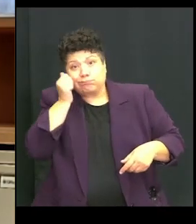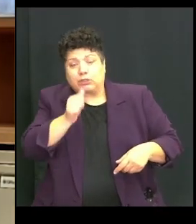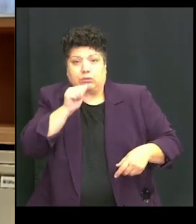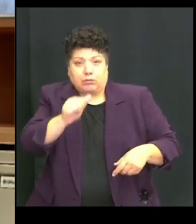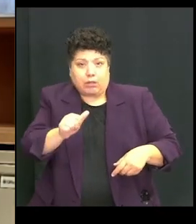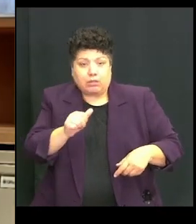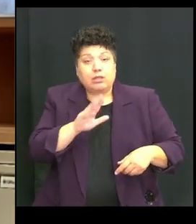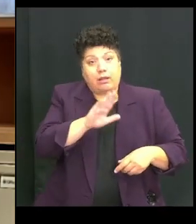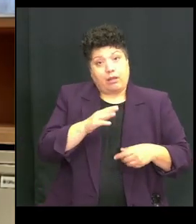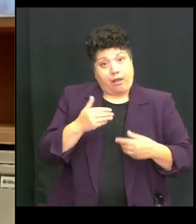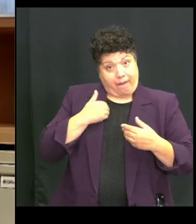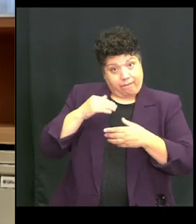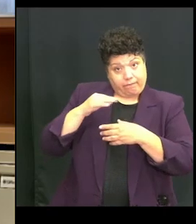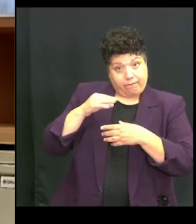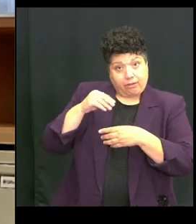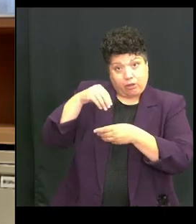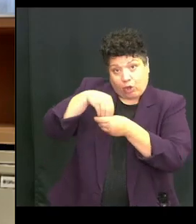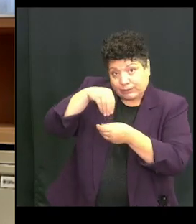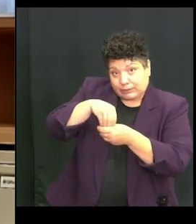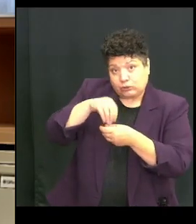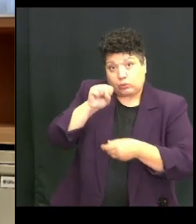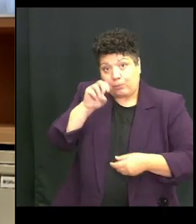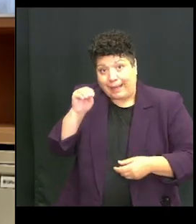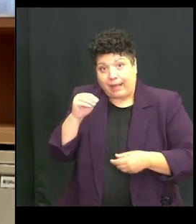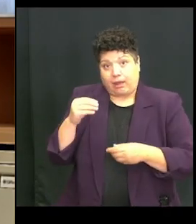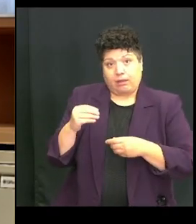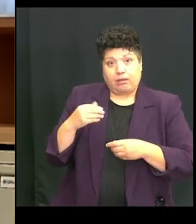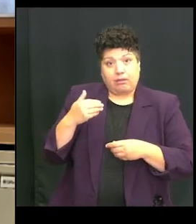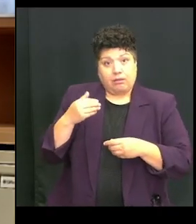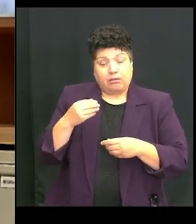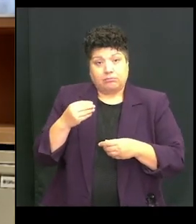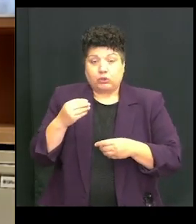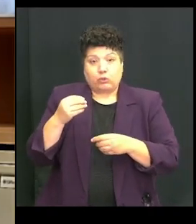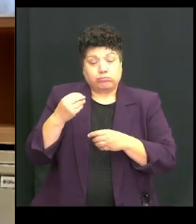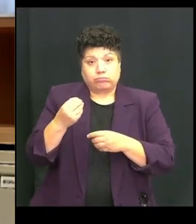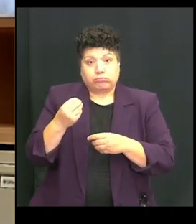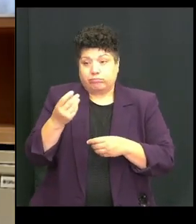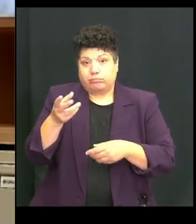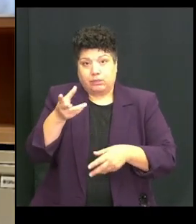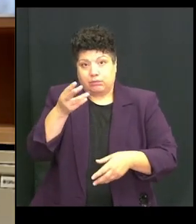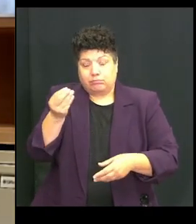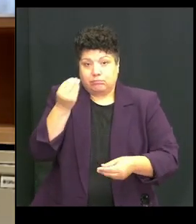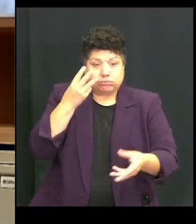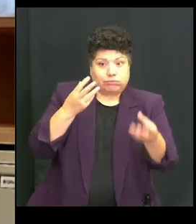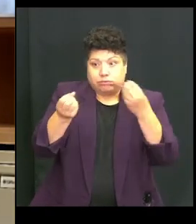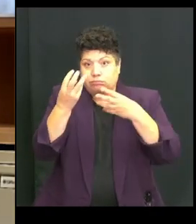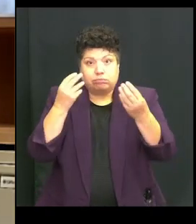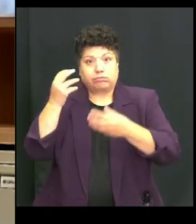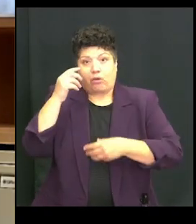and so there's a whole other world out there that probably doesn't reflect our own social circles.